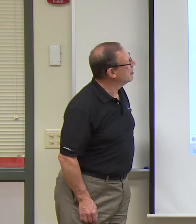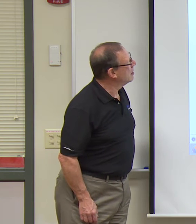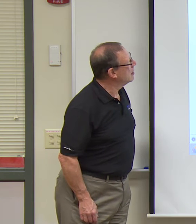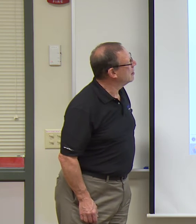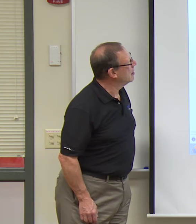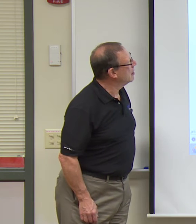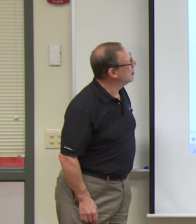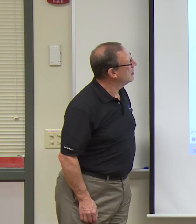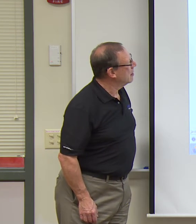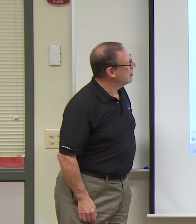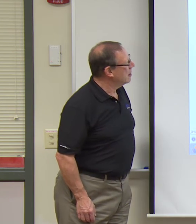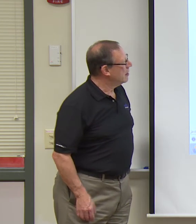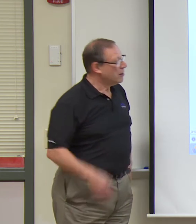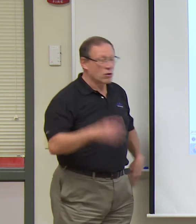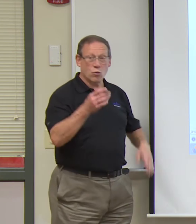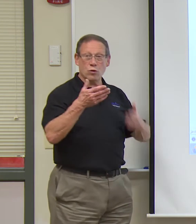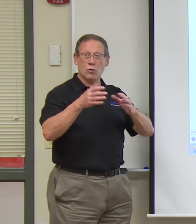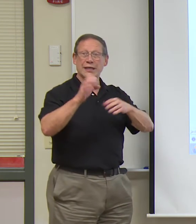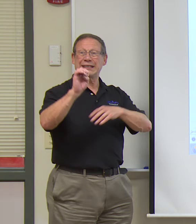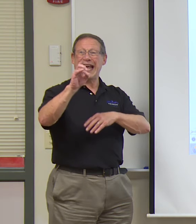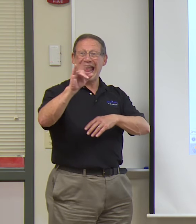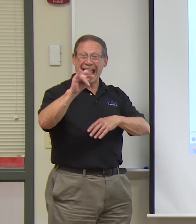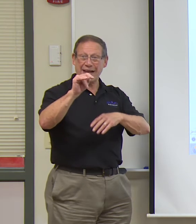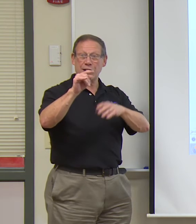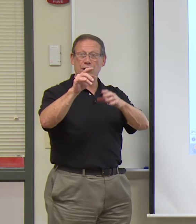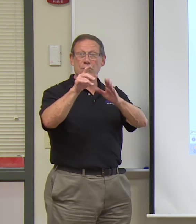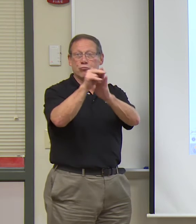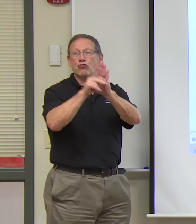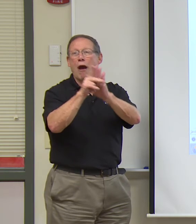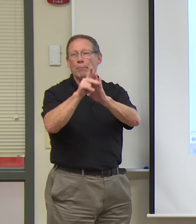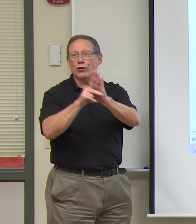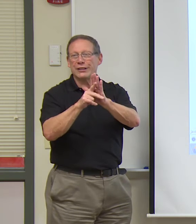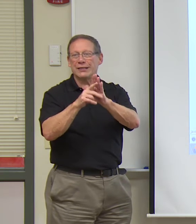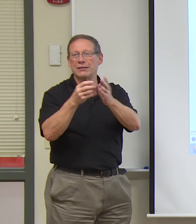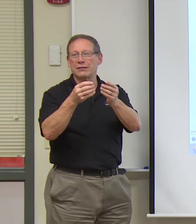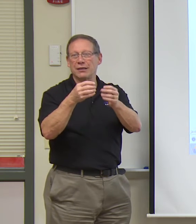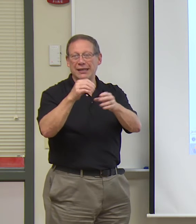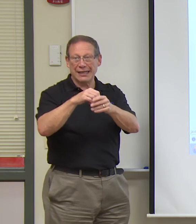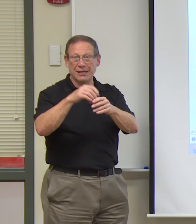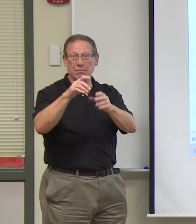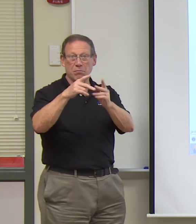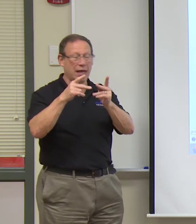one way, just go to Edit Properties in Place. It'll say, "Add dates and restrictions."